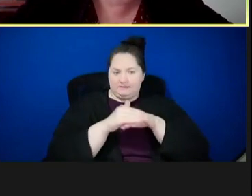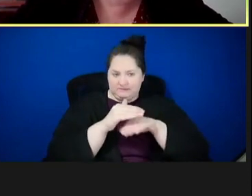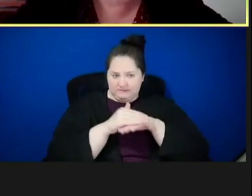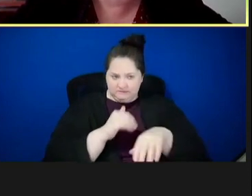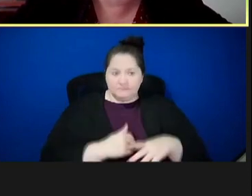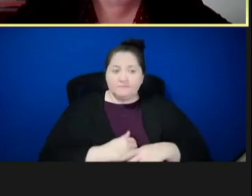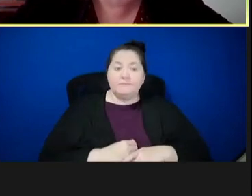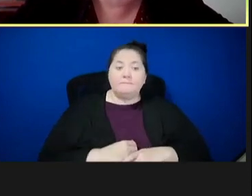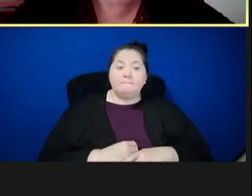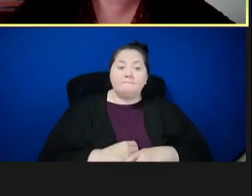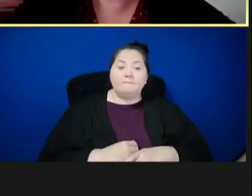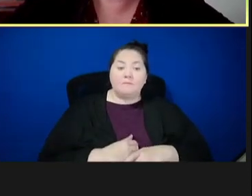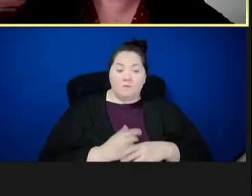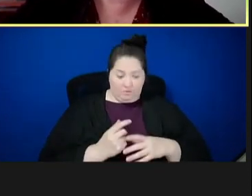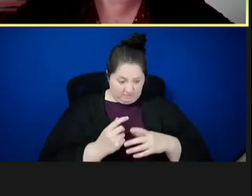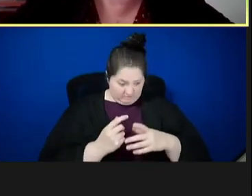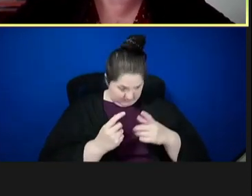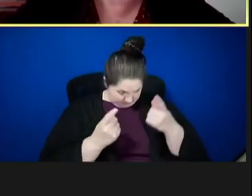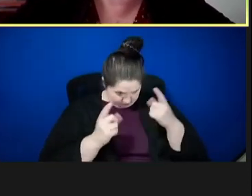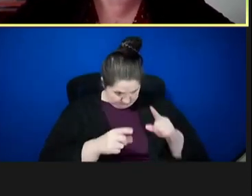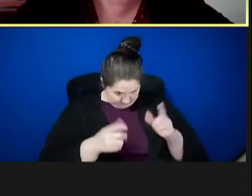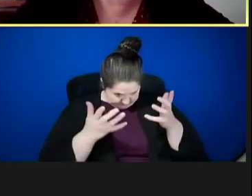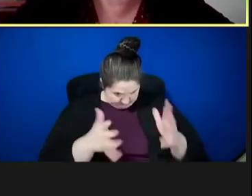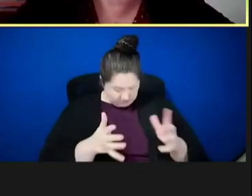the cooperative agreement is done, there won't be a group that's providing that